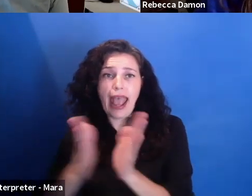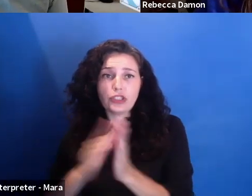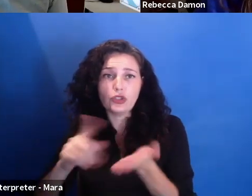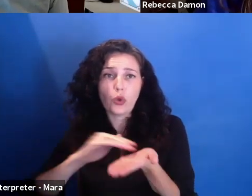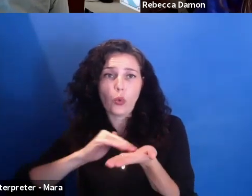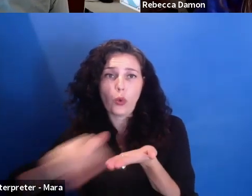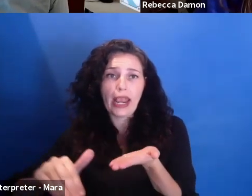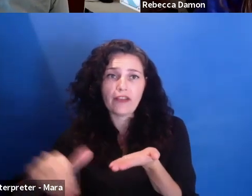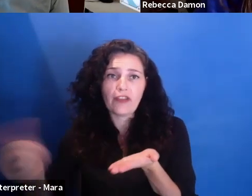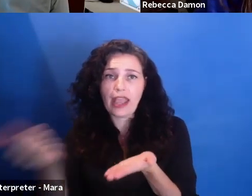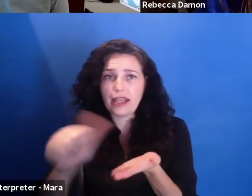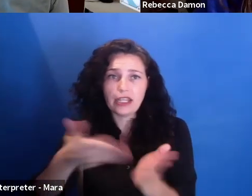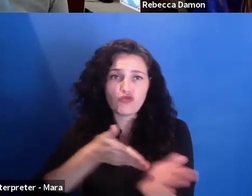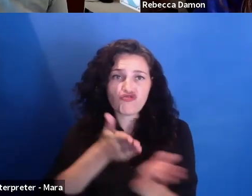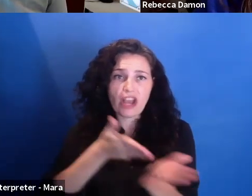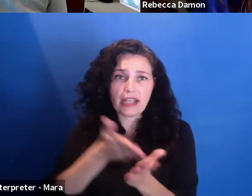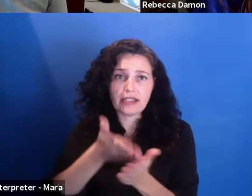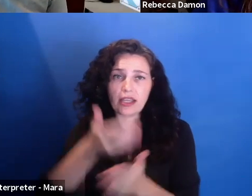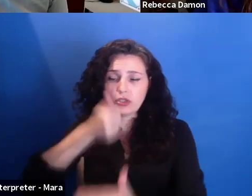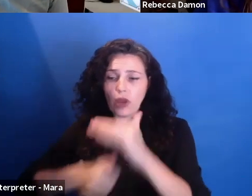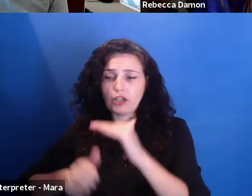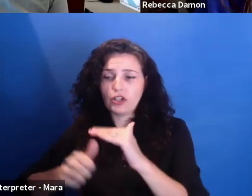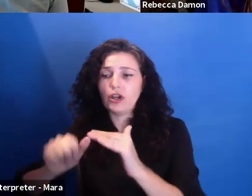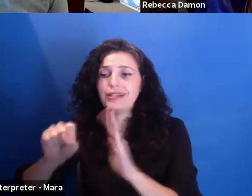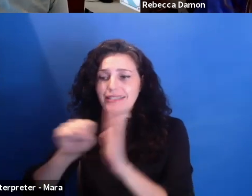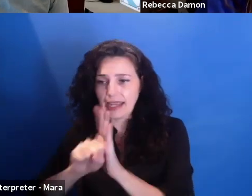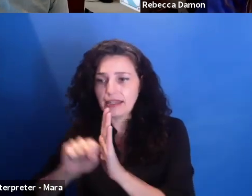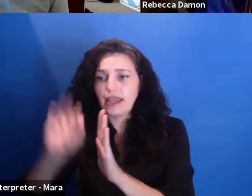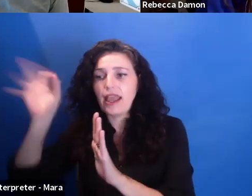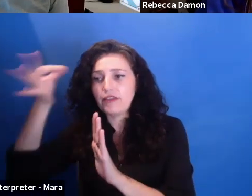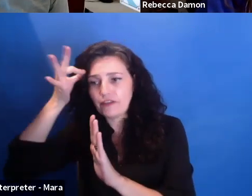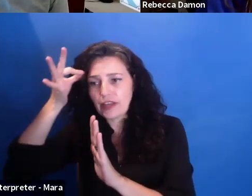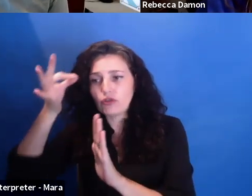Under federal law and under state law, it is the employer's responsibility to maintain a safe set.